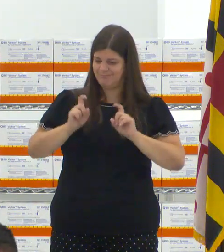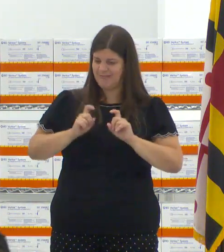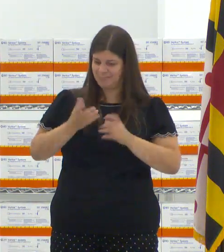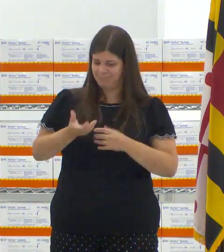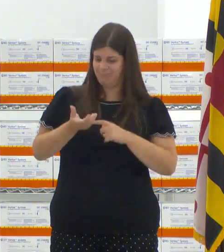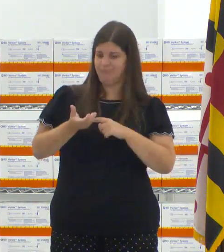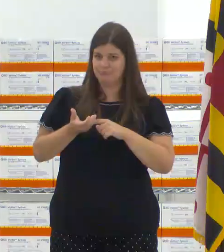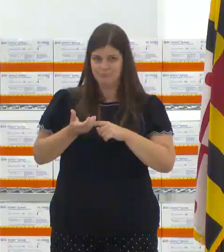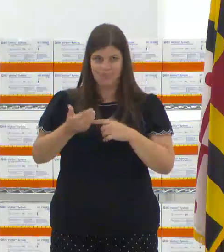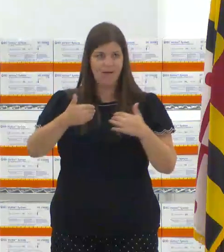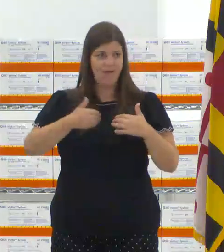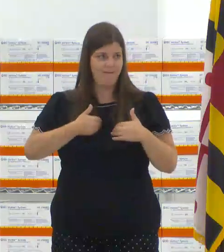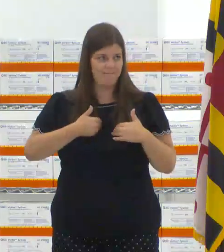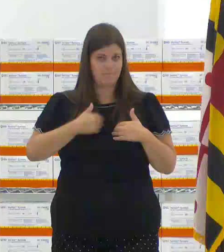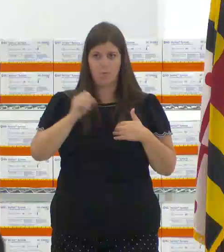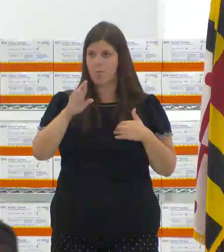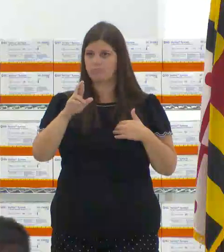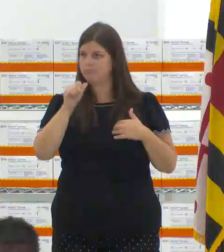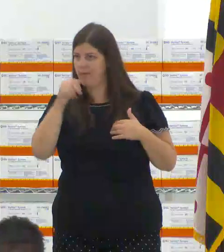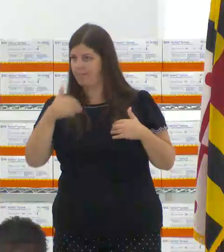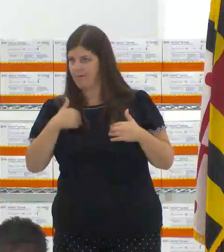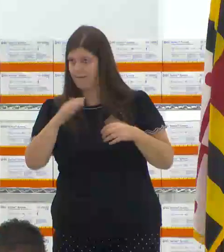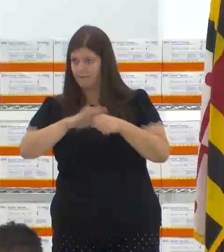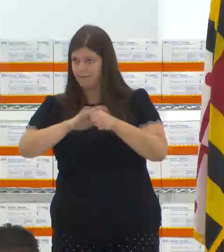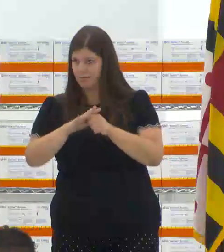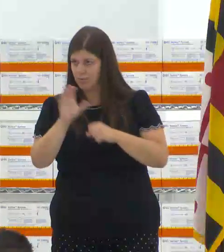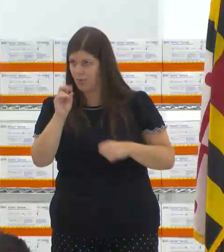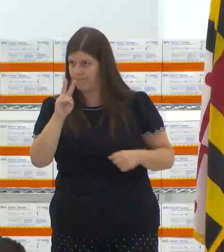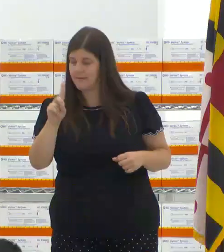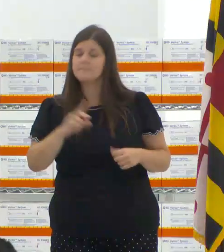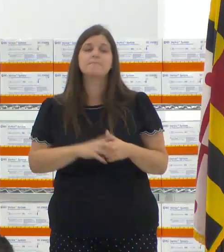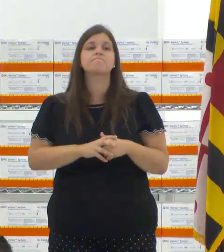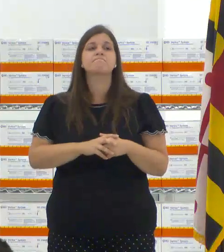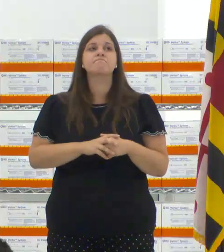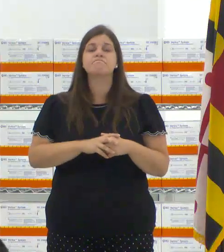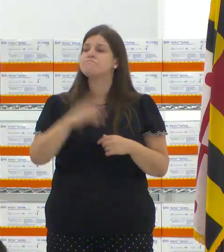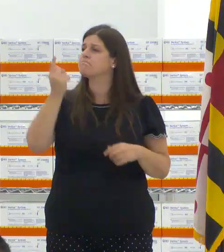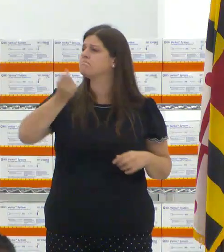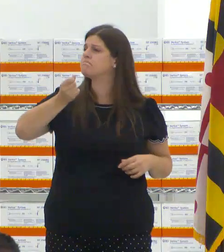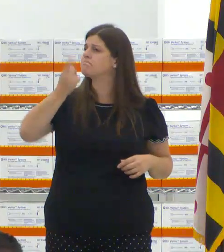be the first state in had the compact to move forward with an order with Becton